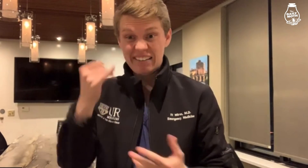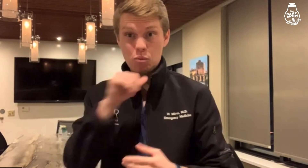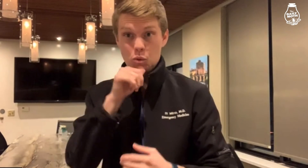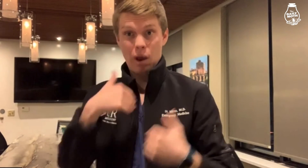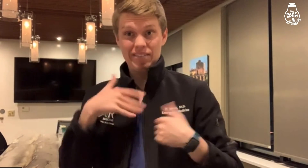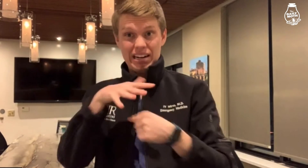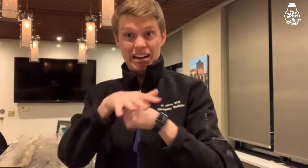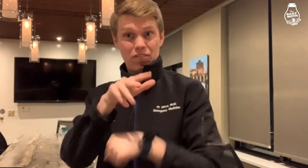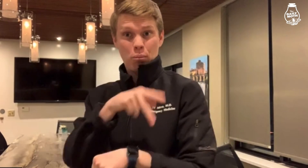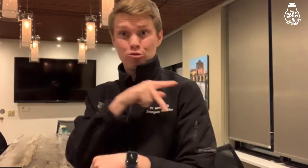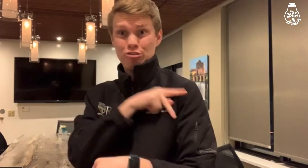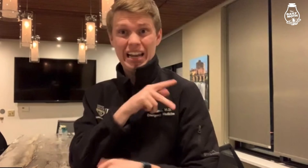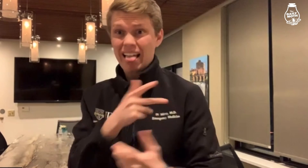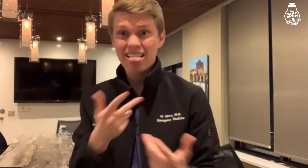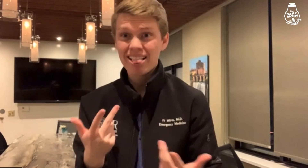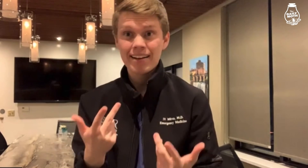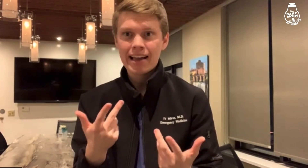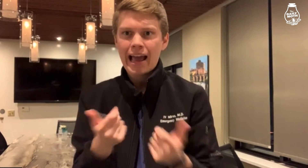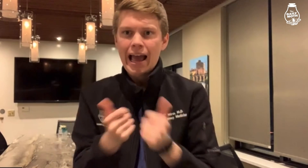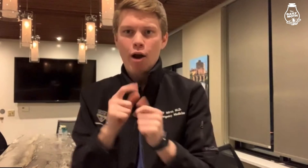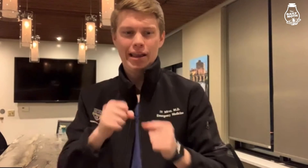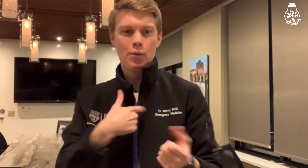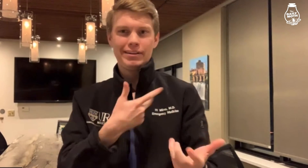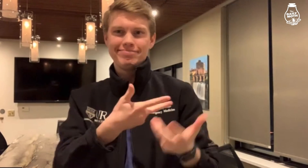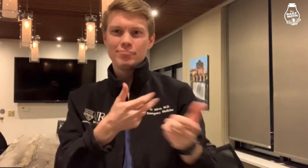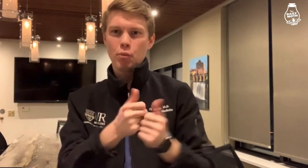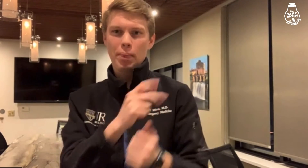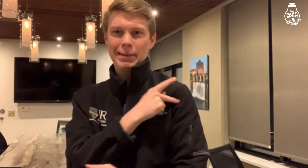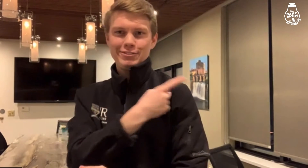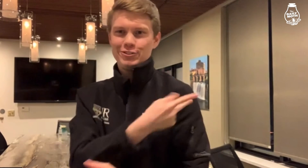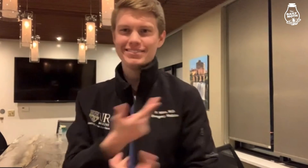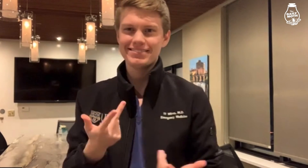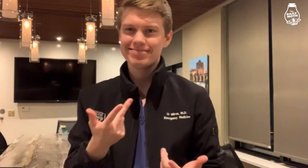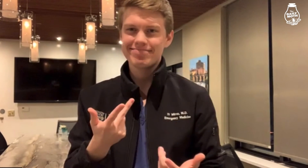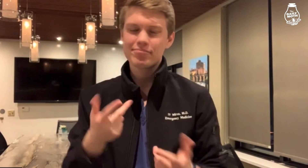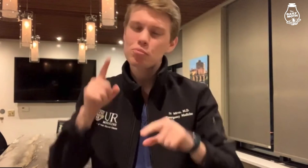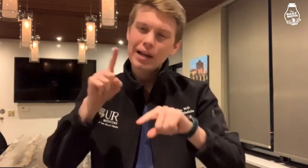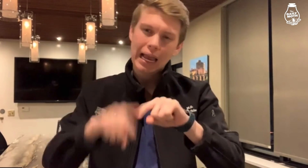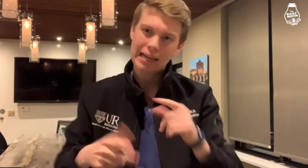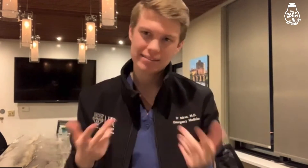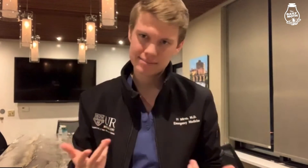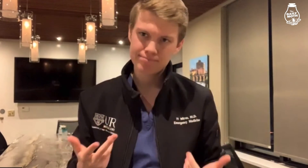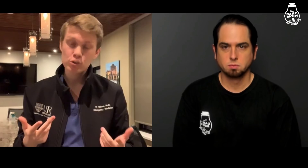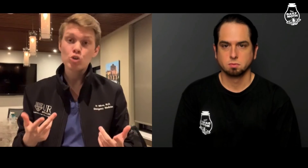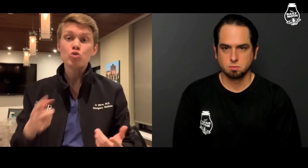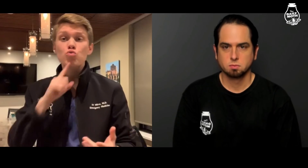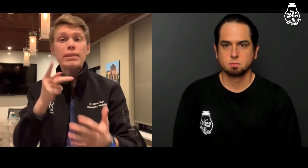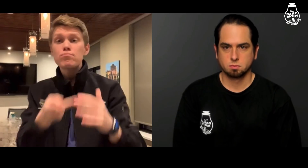If you don't have enough personnel, how can we work with patients? You can't.